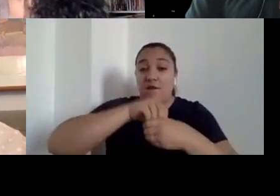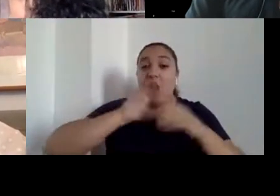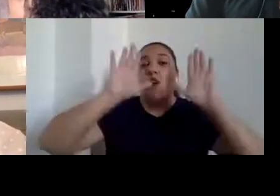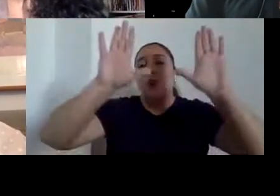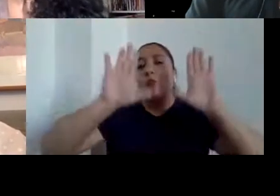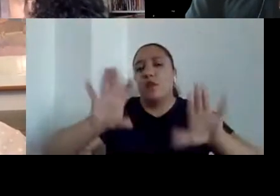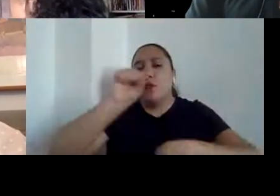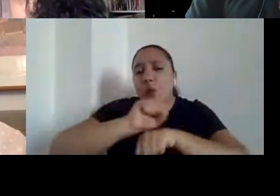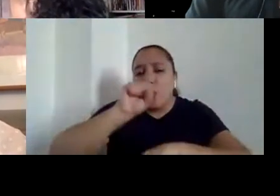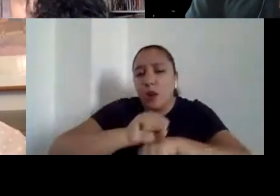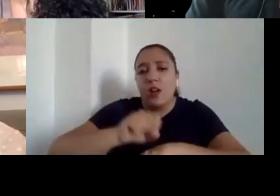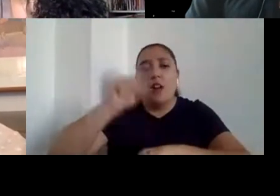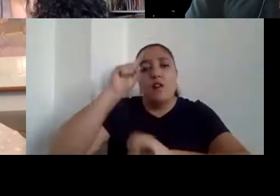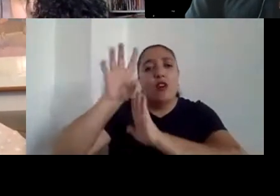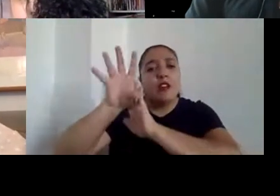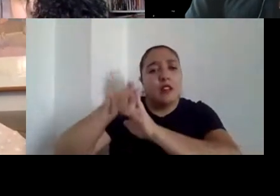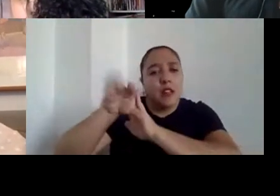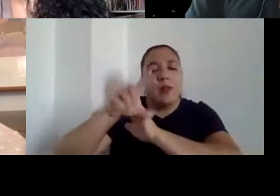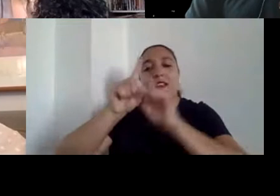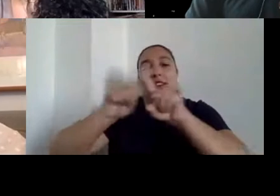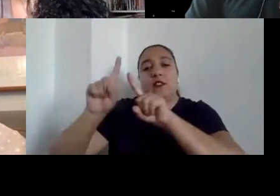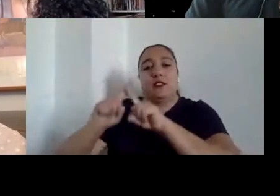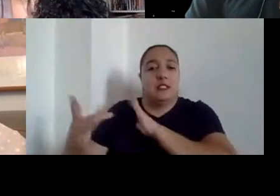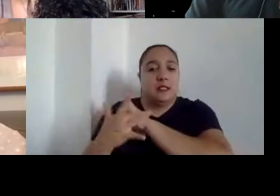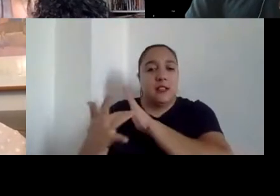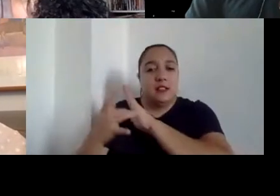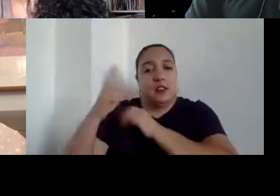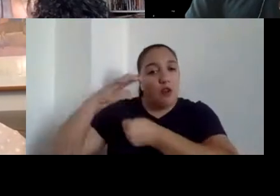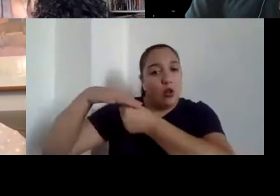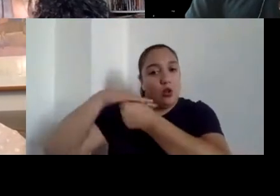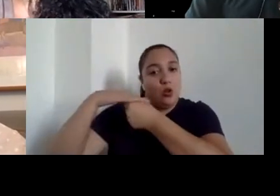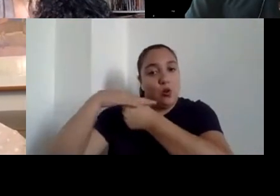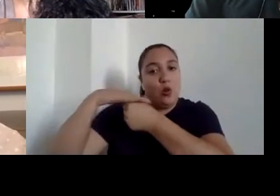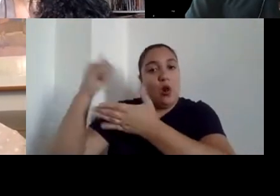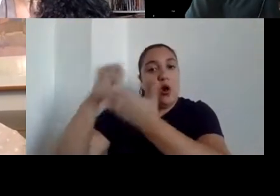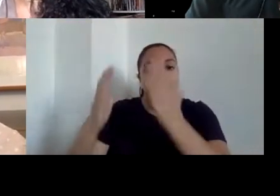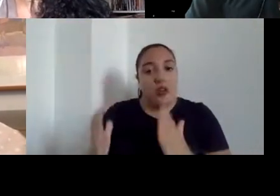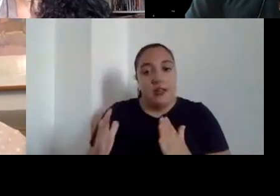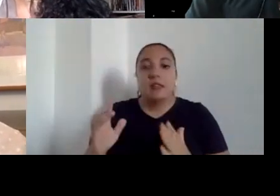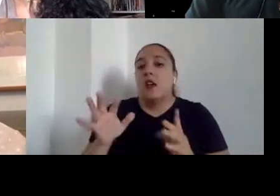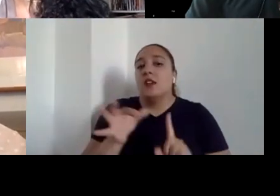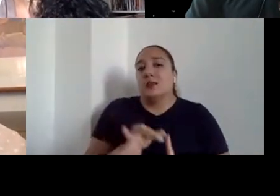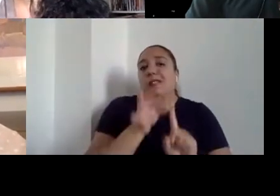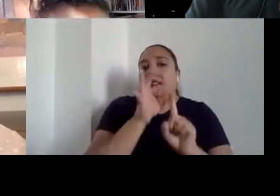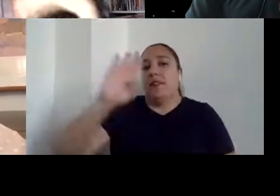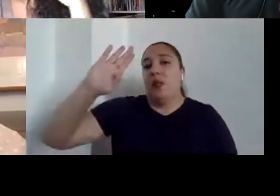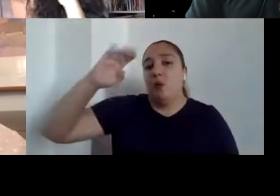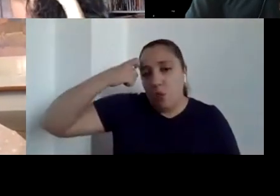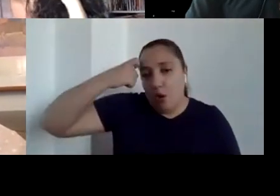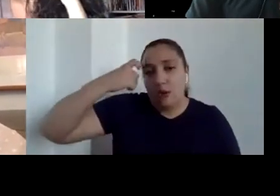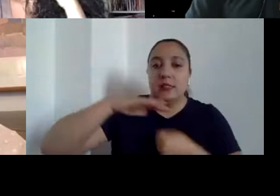for working artists and local to the Bronx area. They are fabulous. Yeah. Thanks, everybody.